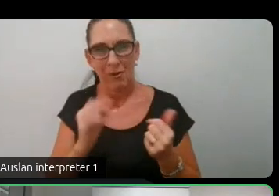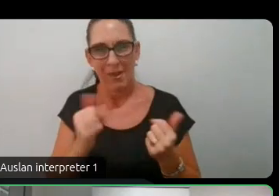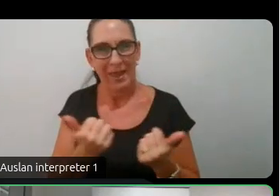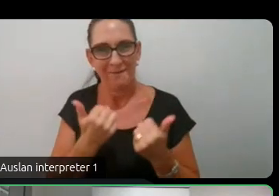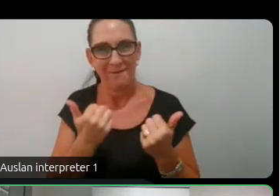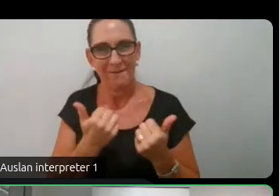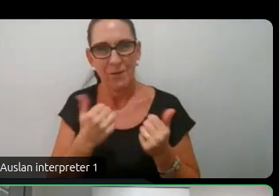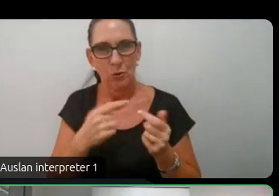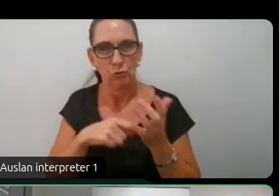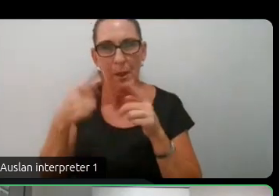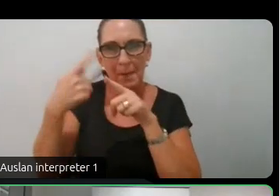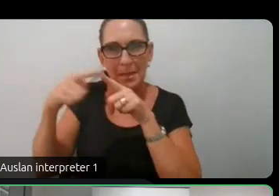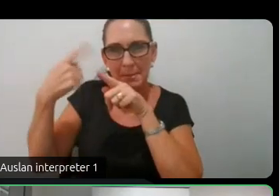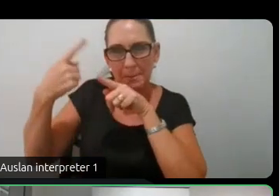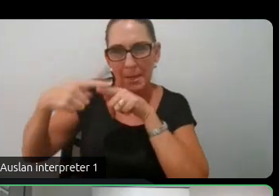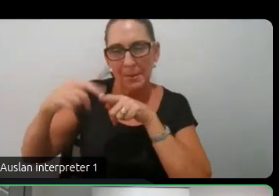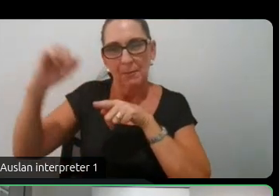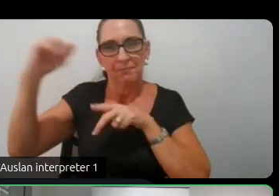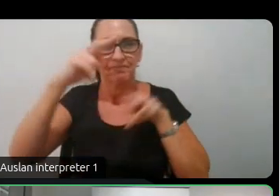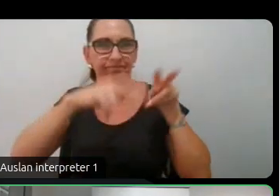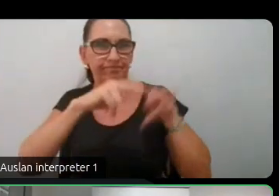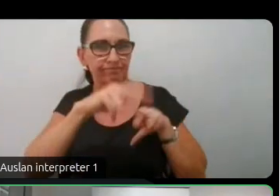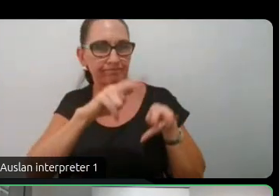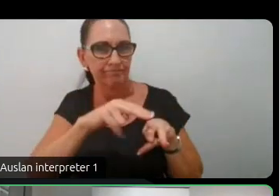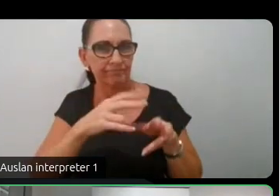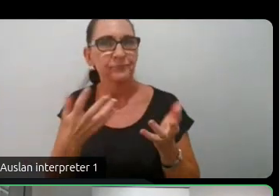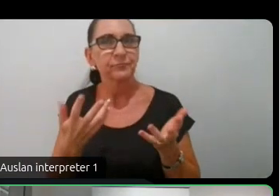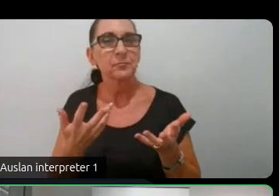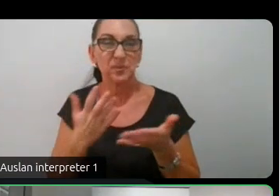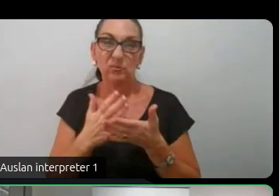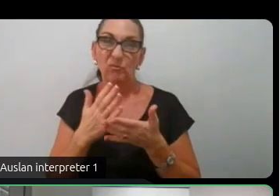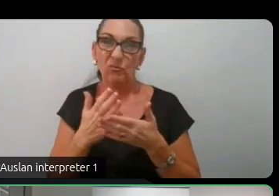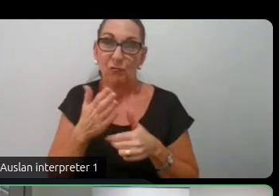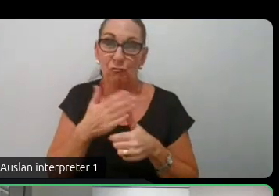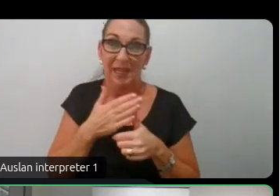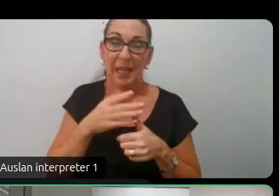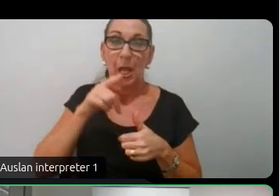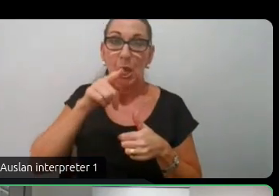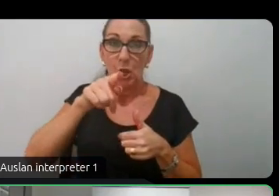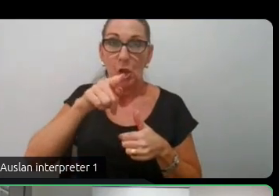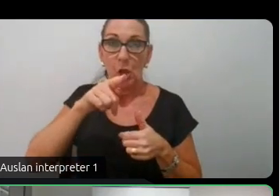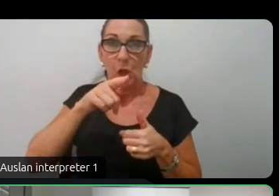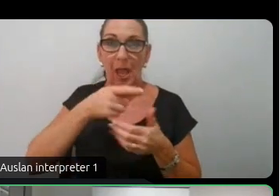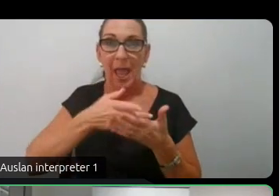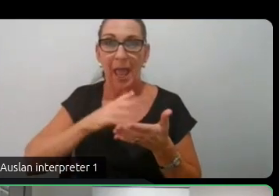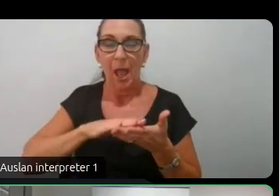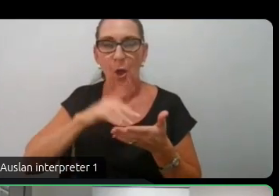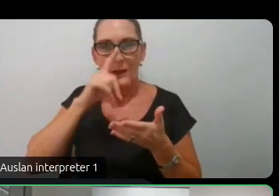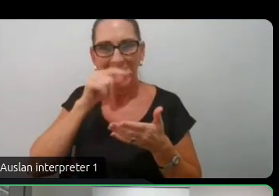you need to be establishing. So effectively to confirm that there's no further treatments